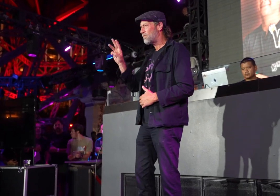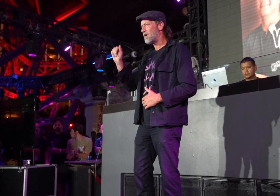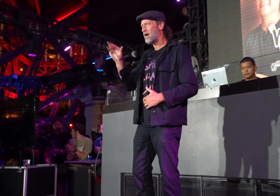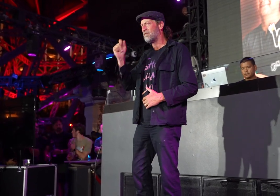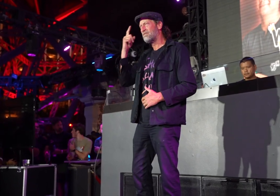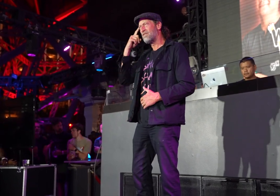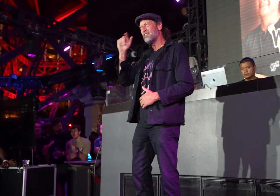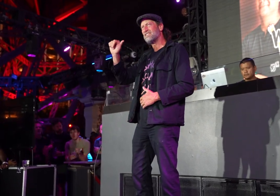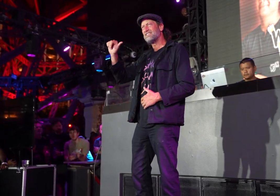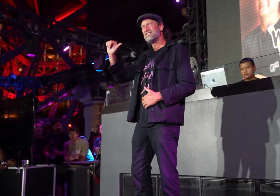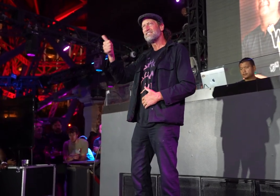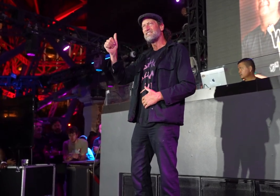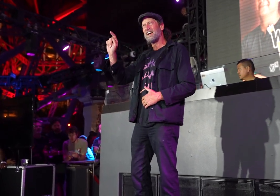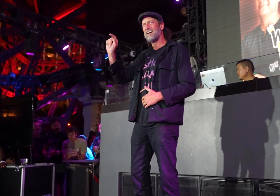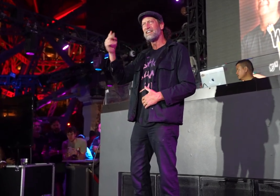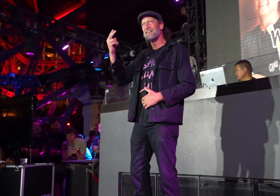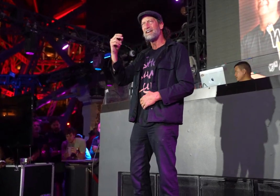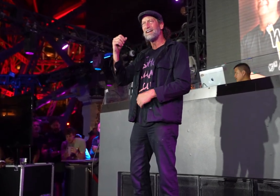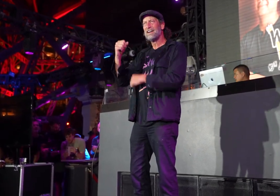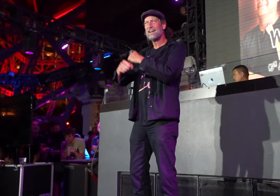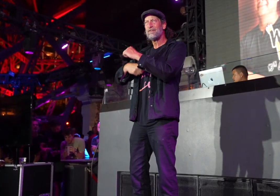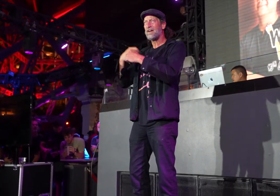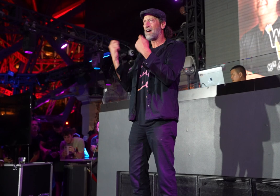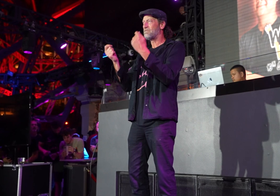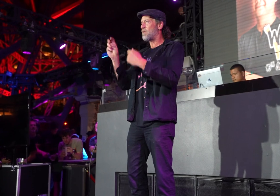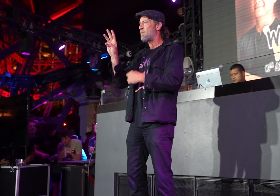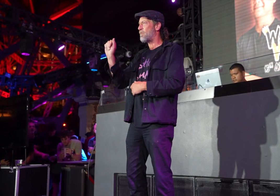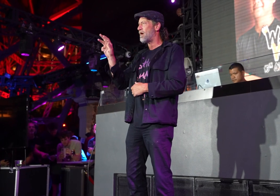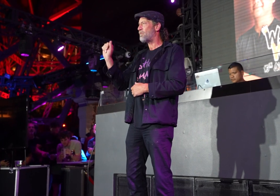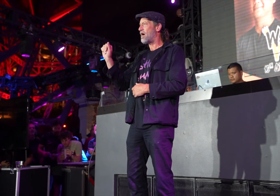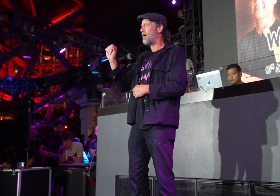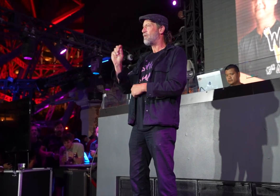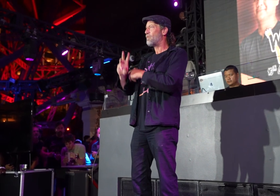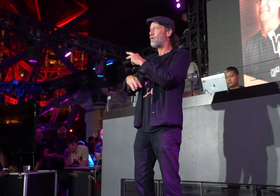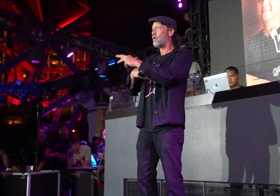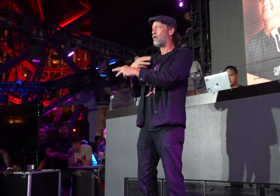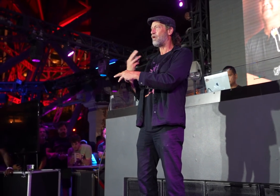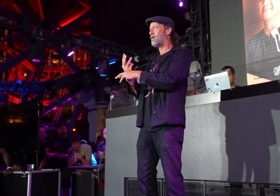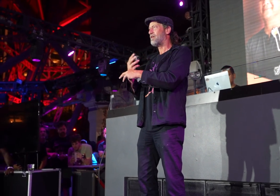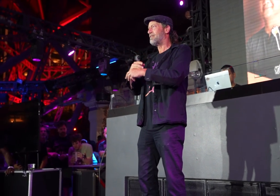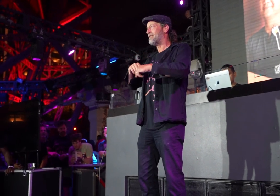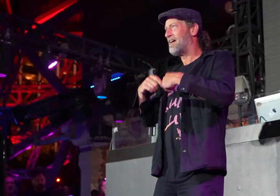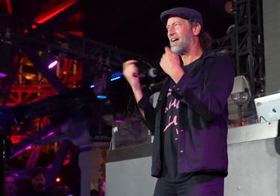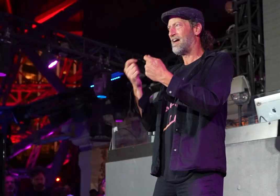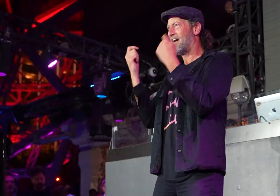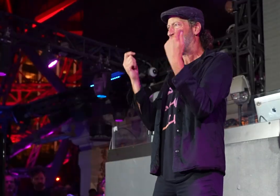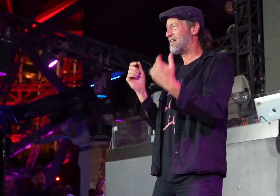Wawa for his Wawa's World 10th anniversary celebration.